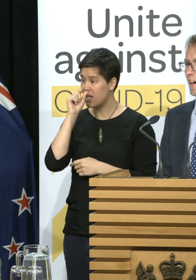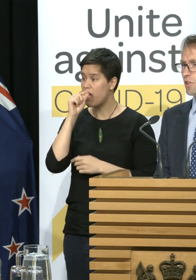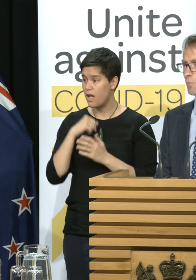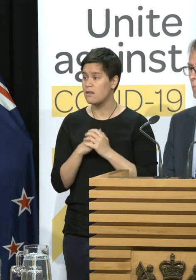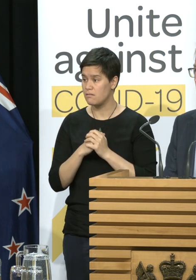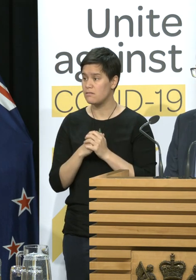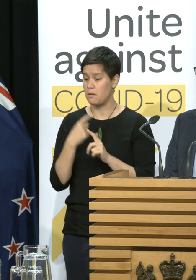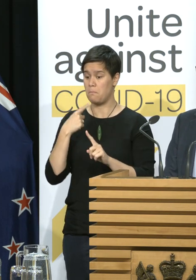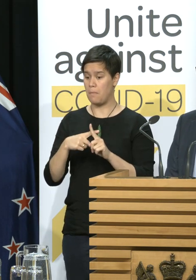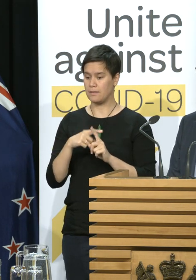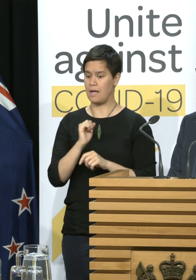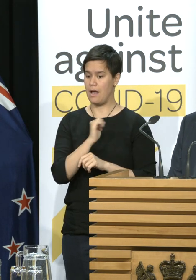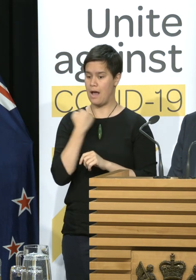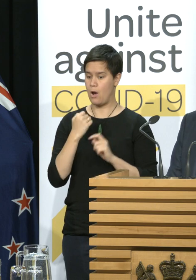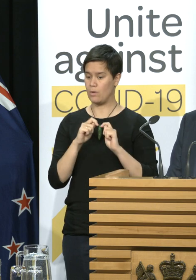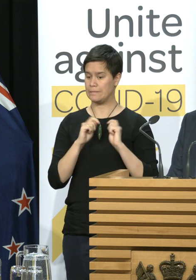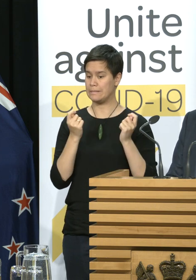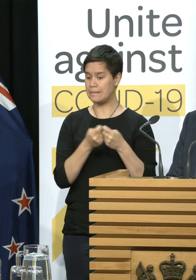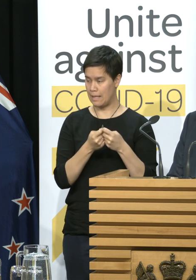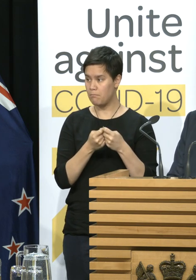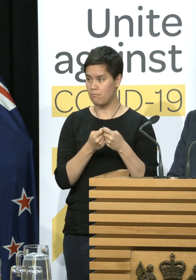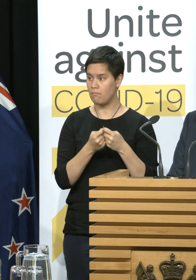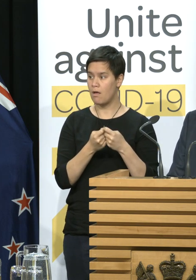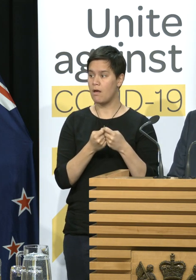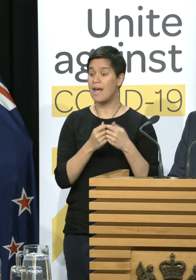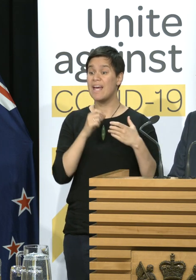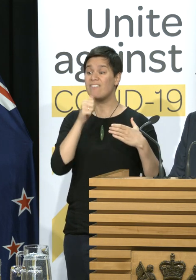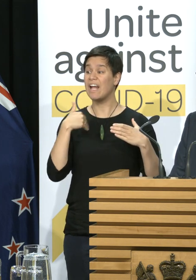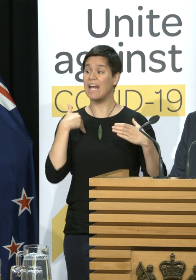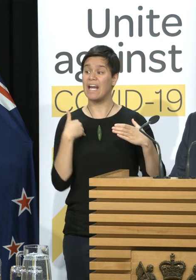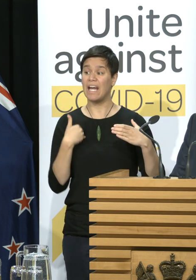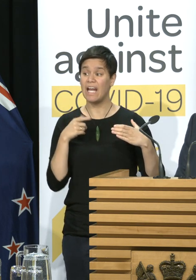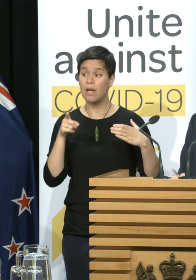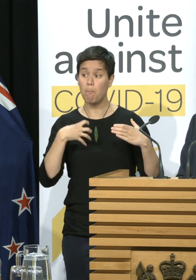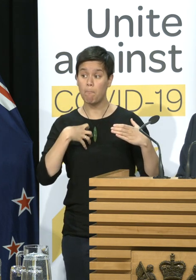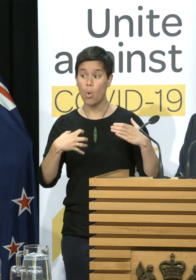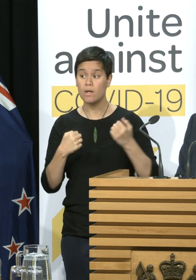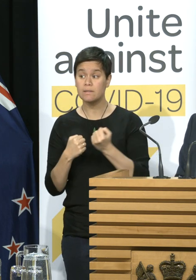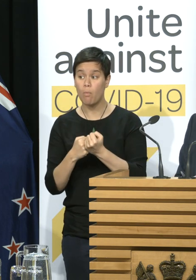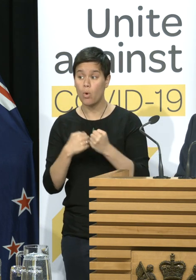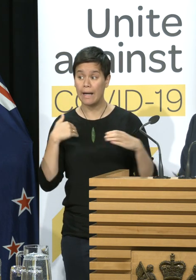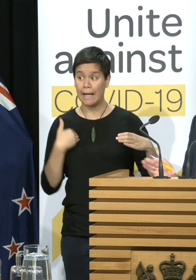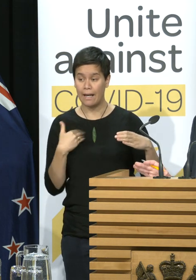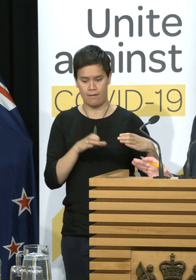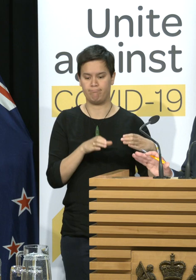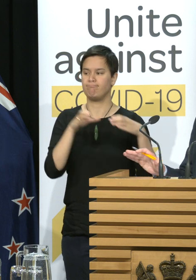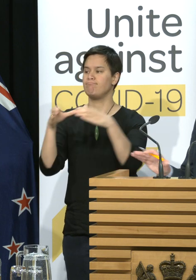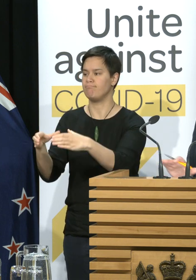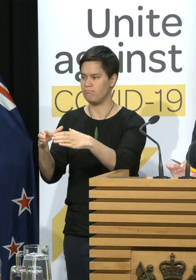our team that might go in and help. The aim is to have them there to support if required within 24 to 48 hours. That's in addition to the ability for that work